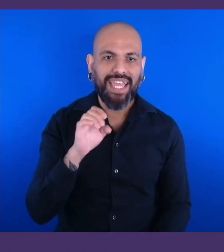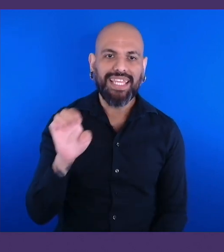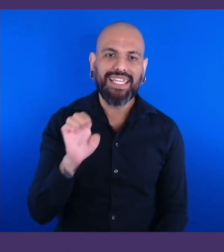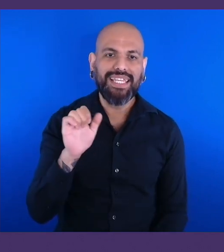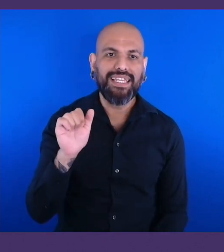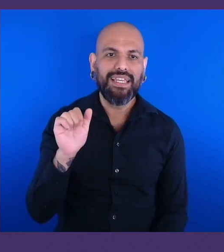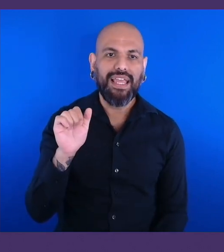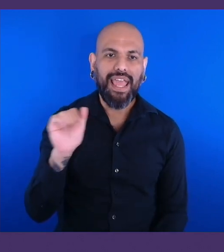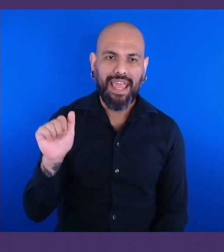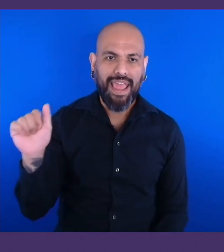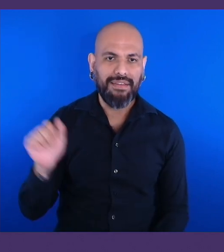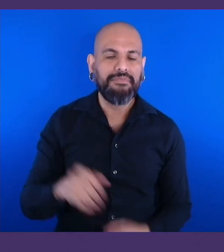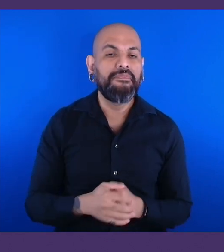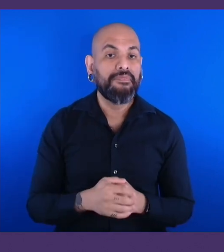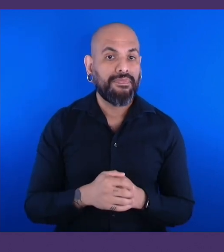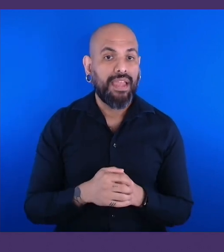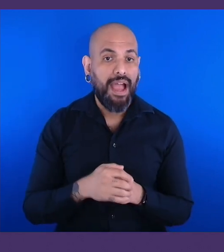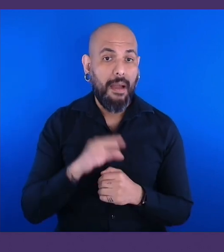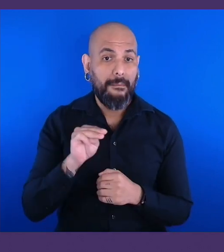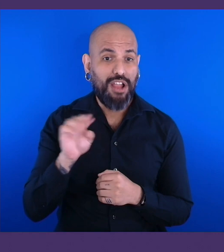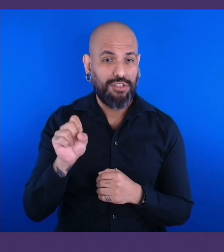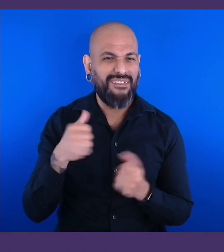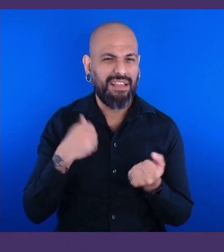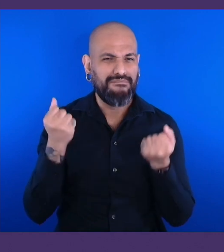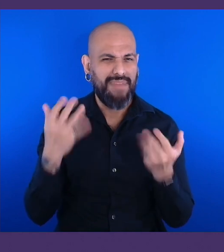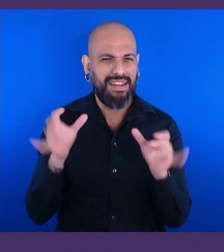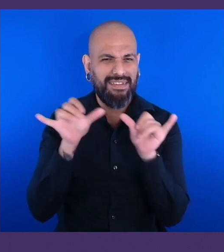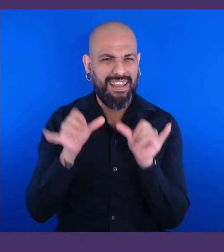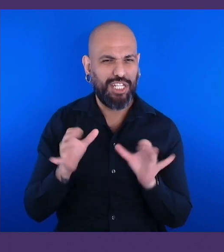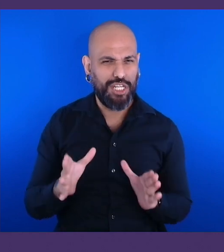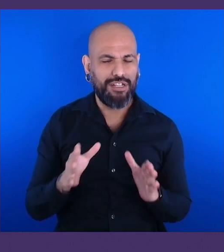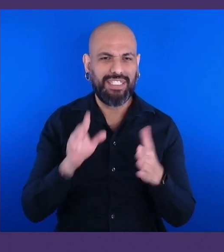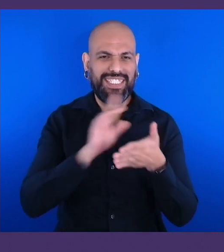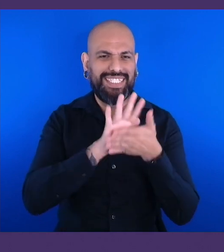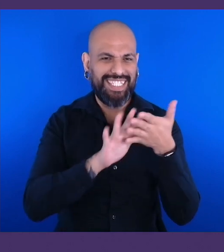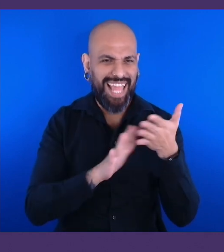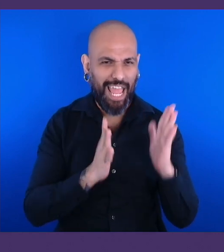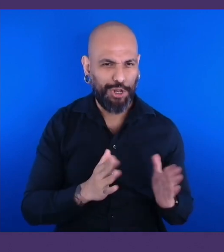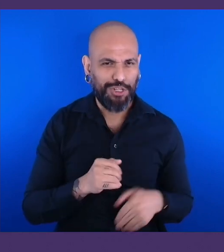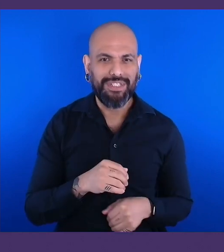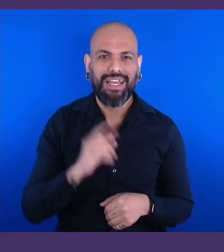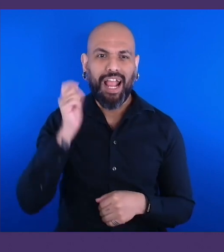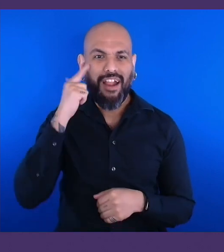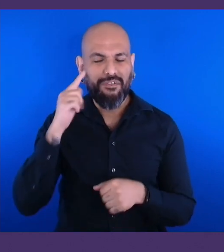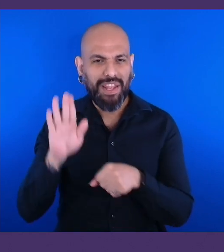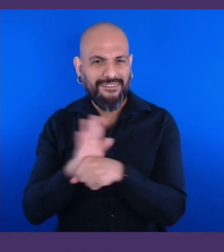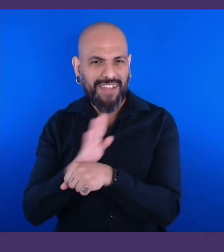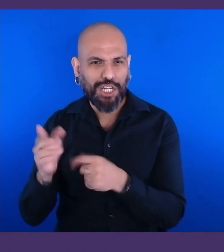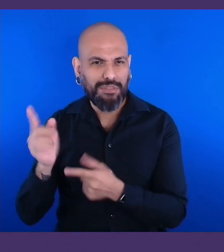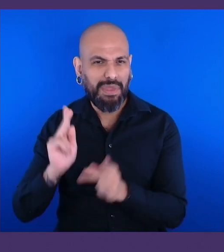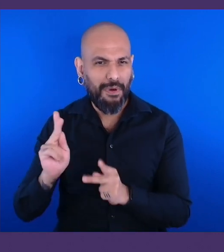Microsoft has many, many engineers, many, many designers, government affairs folks, and they're all asked